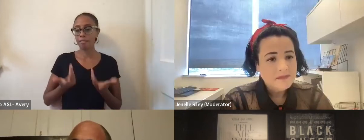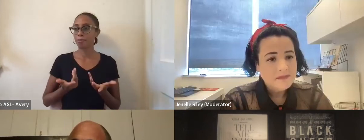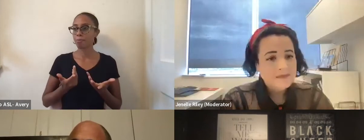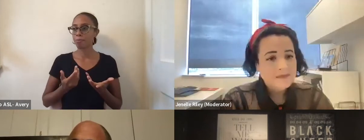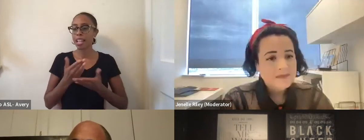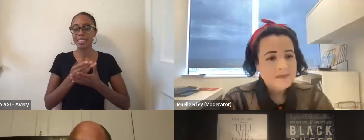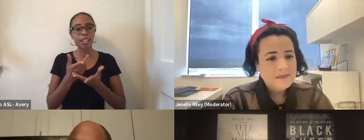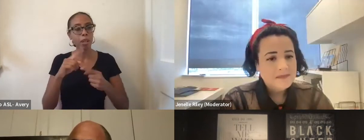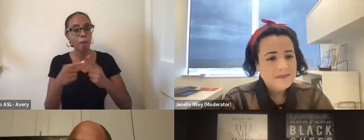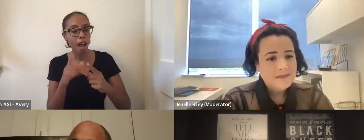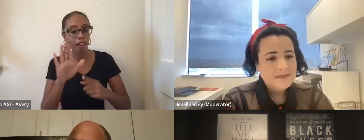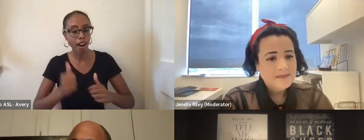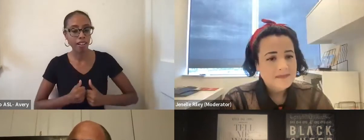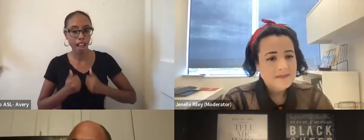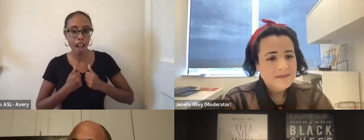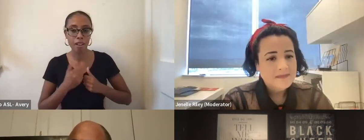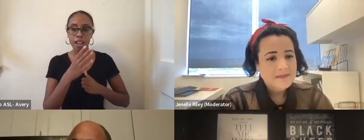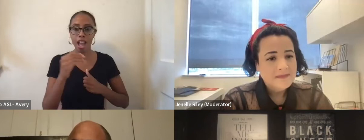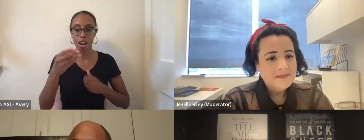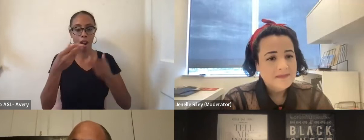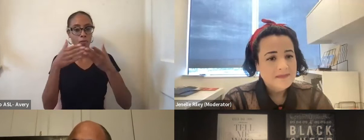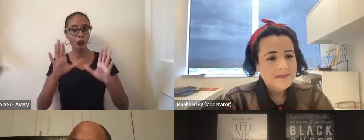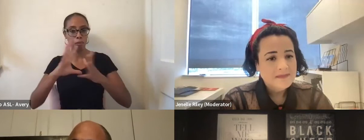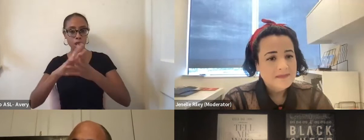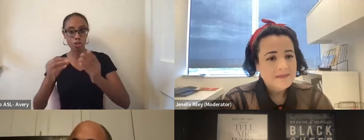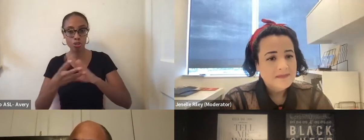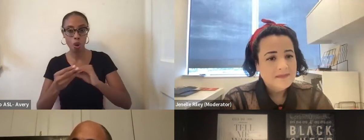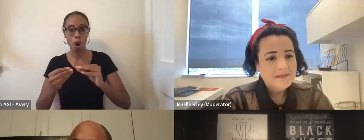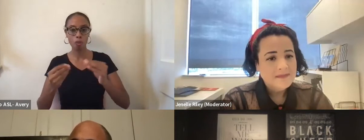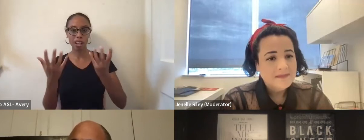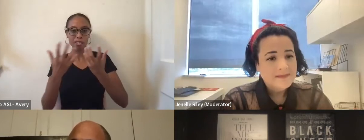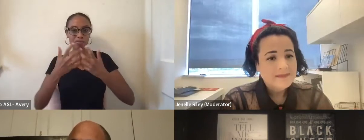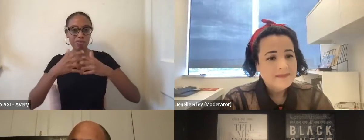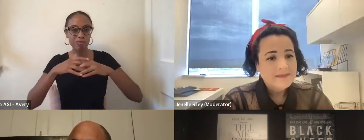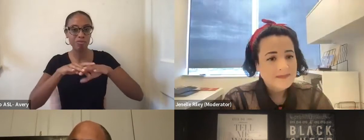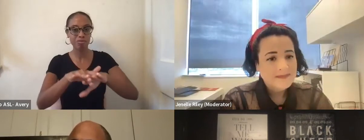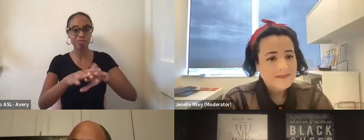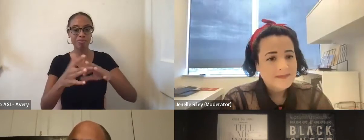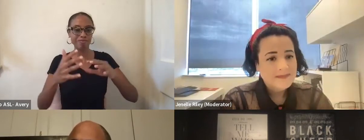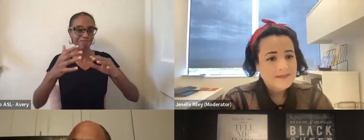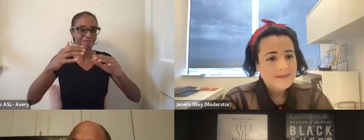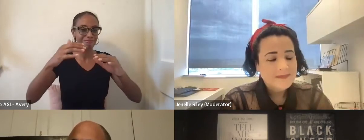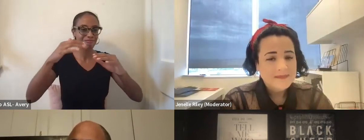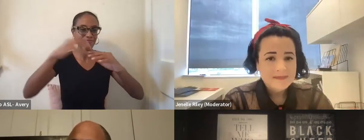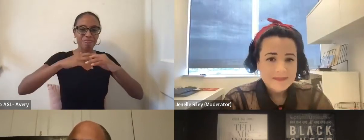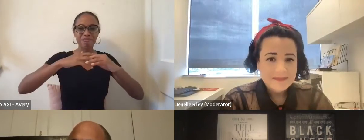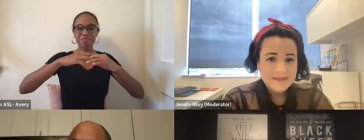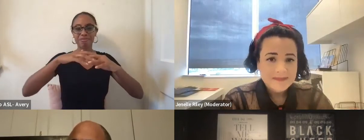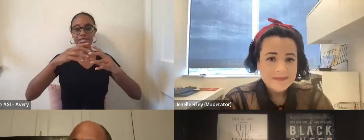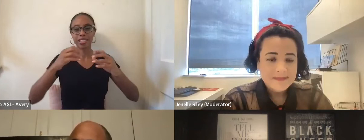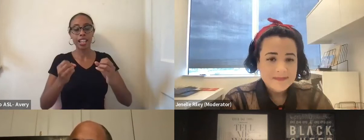And going back and reliving her life seems to give people permission to give people to go back into